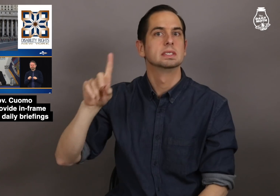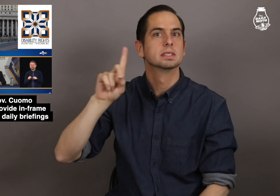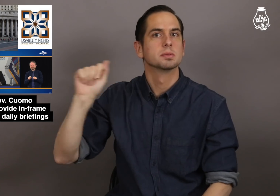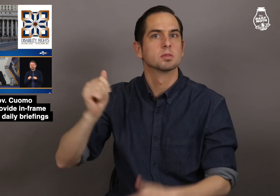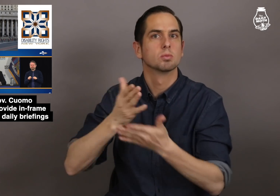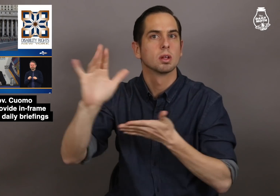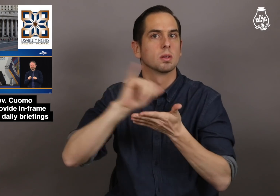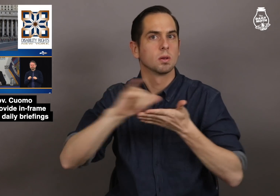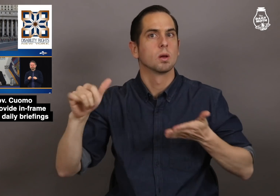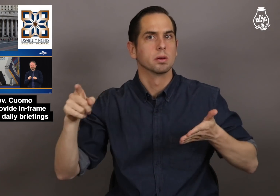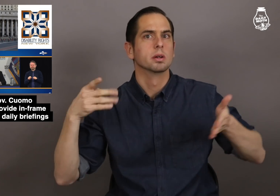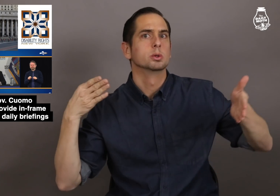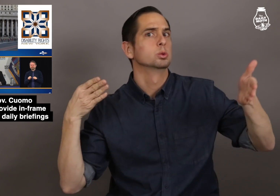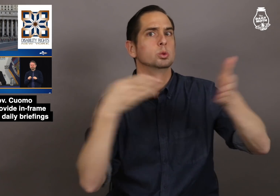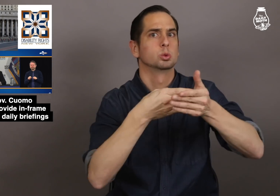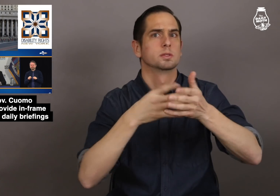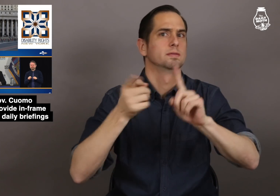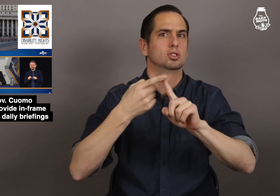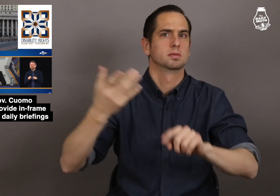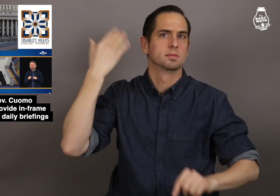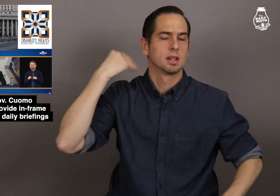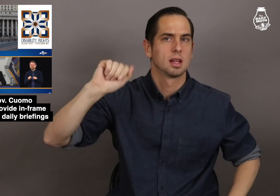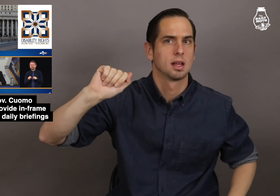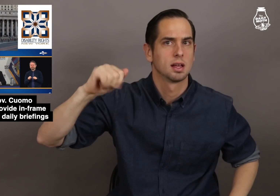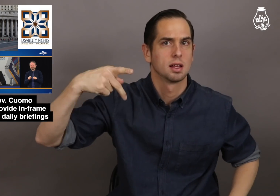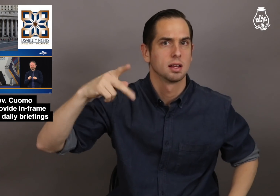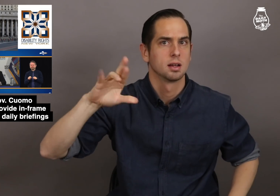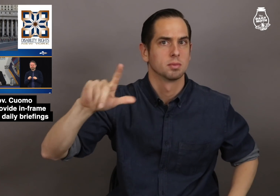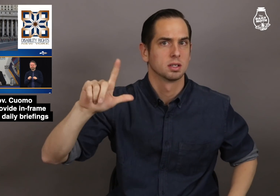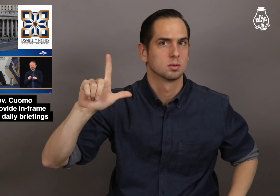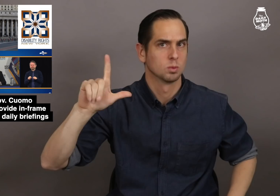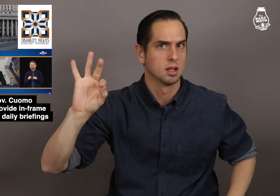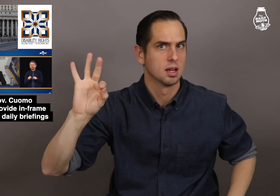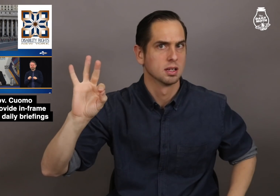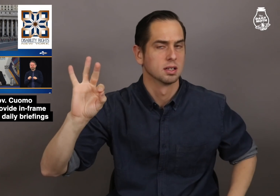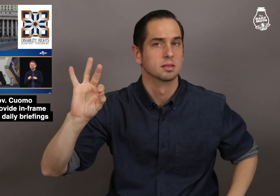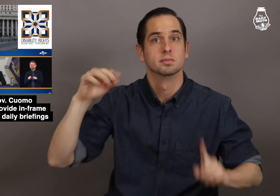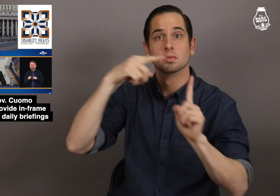DRNY filed a lawsuit on April 29.